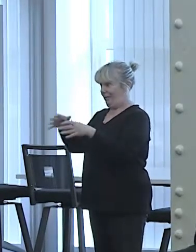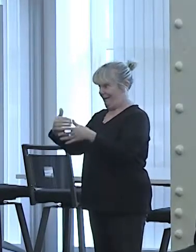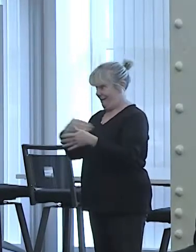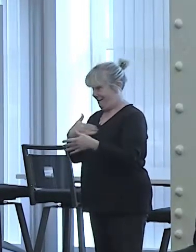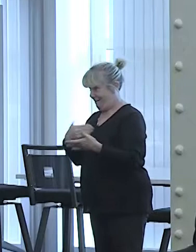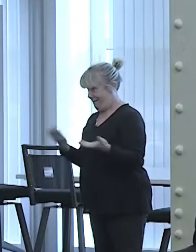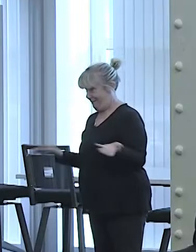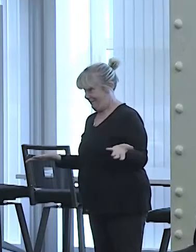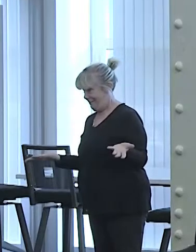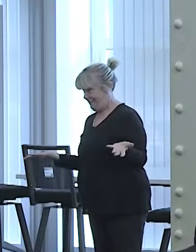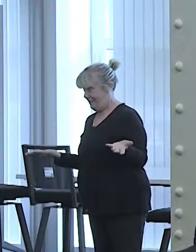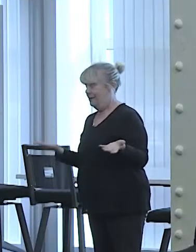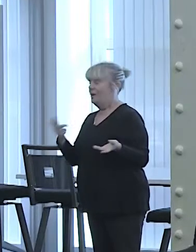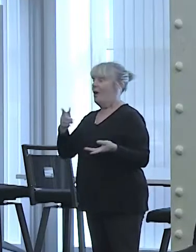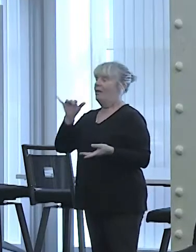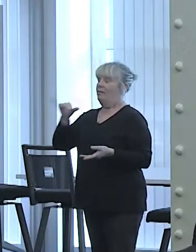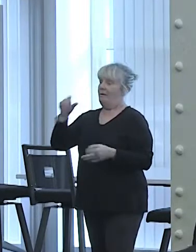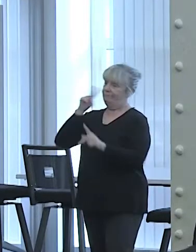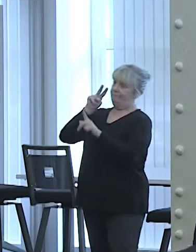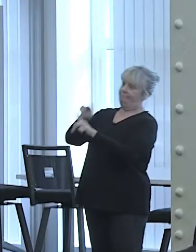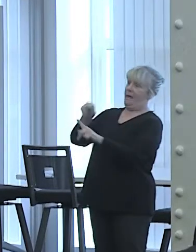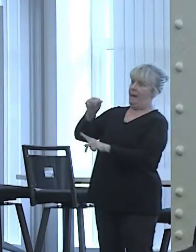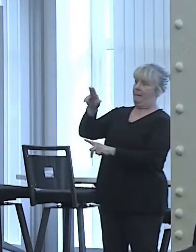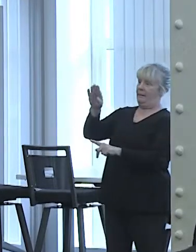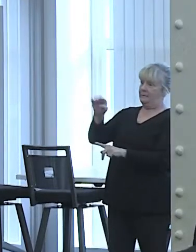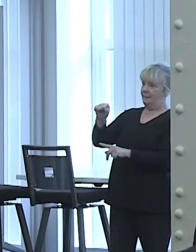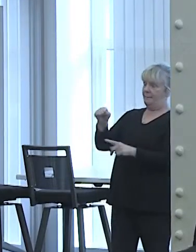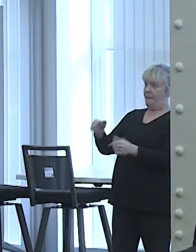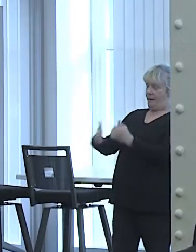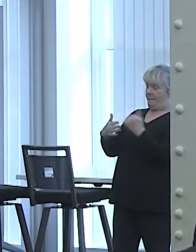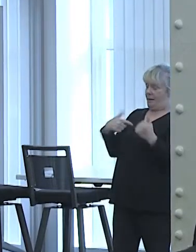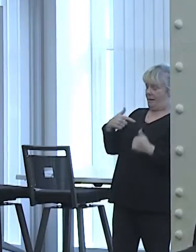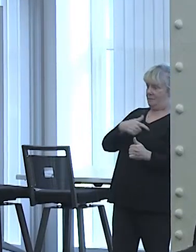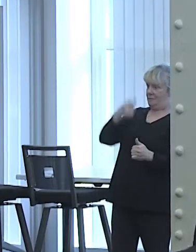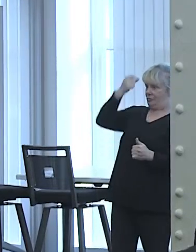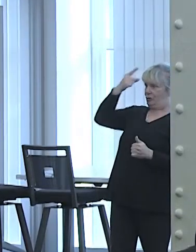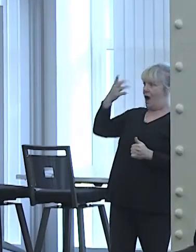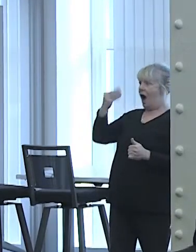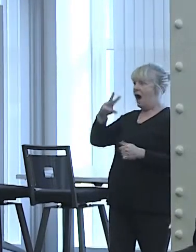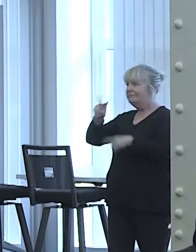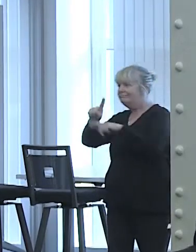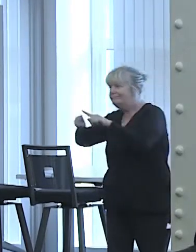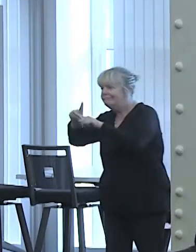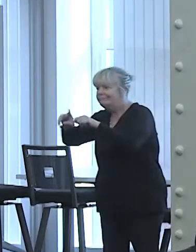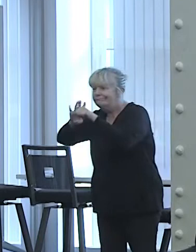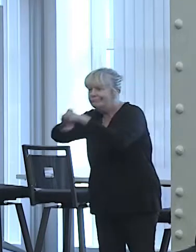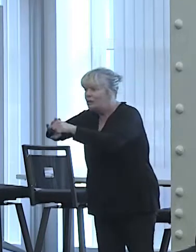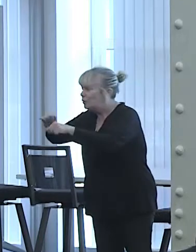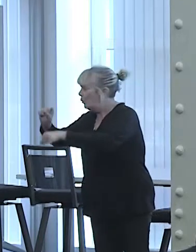helps us understand how all other forms of oppression work and how they feed into one another.